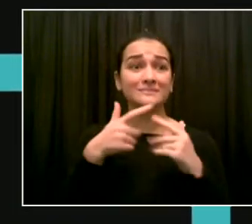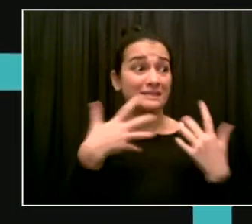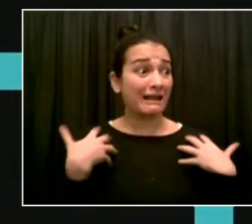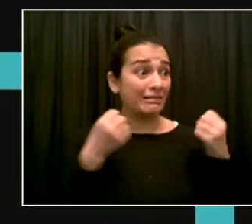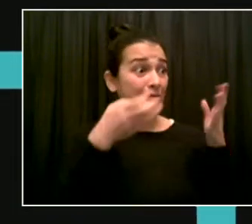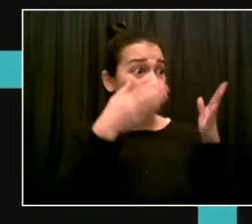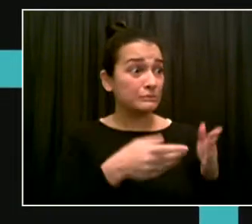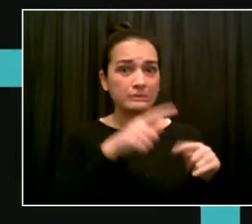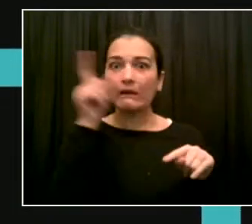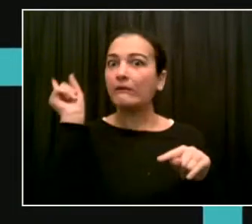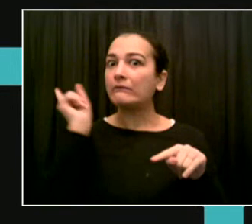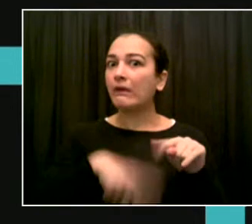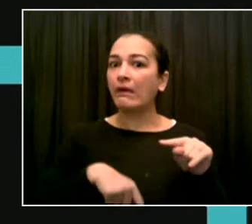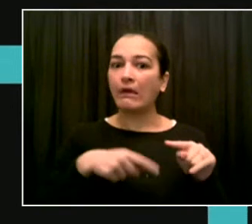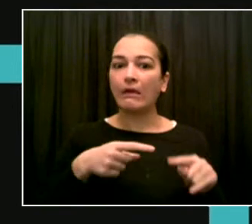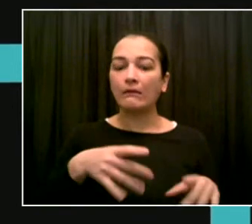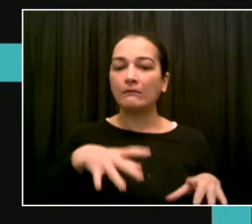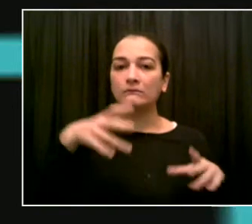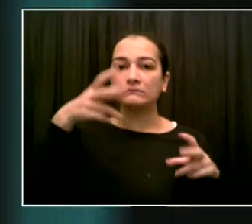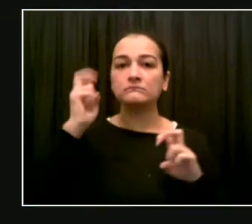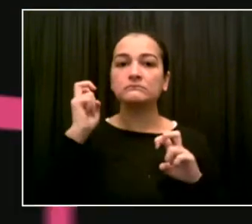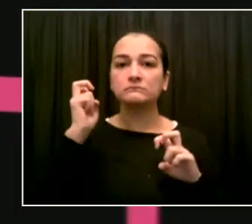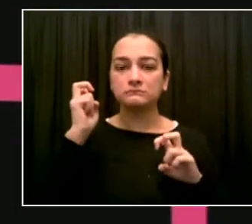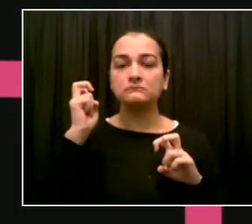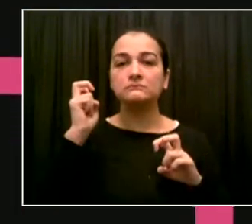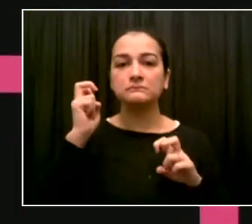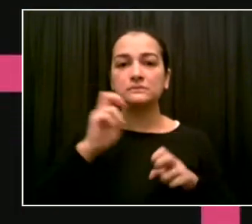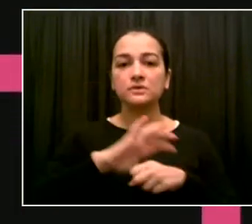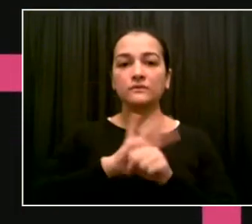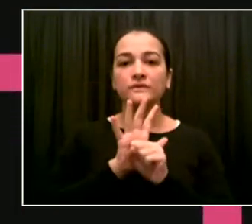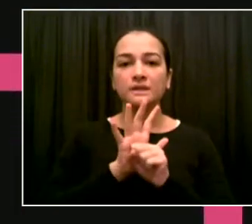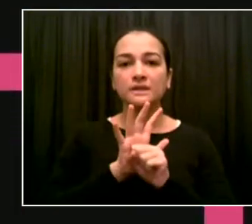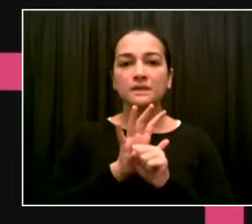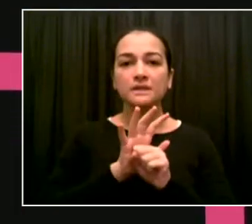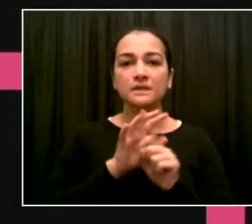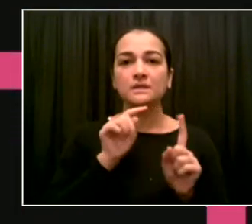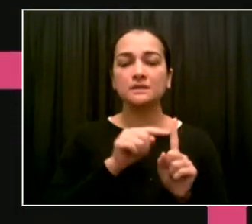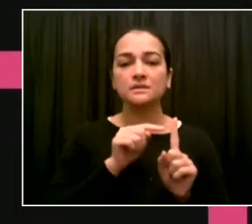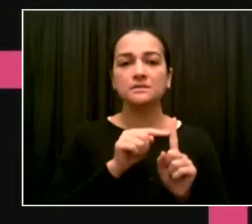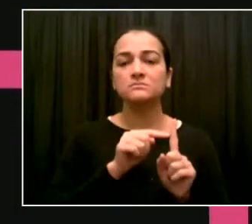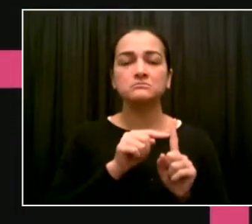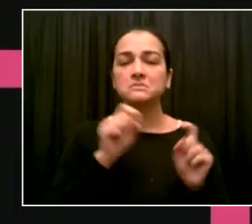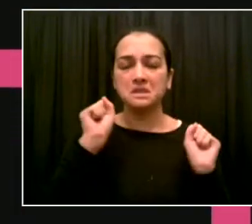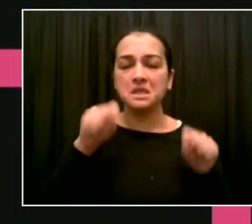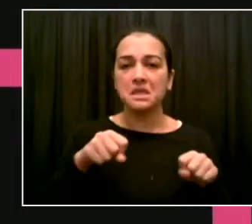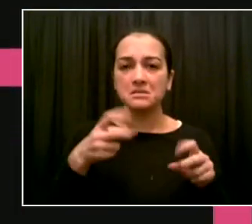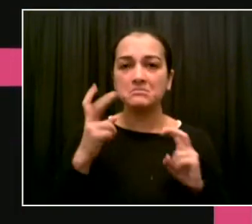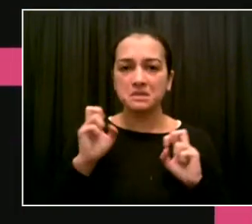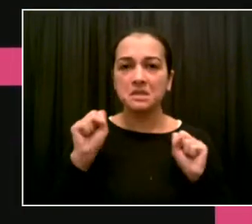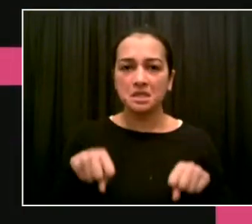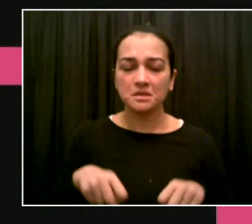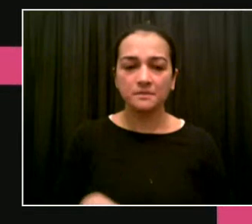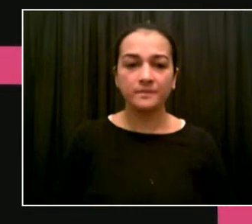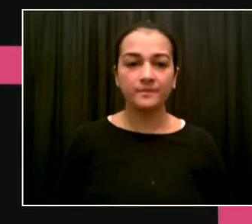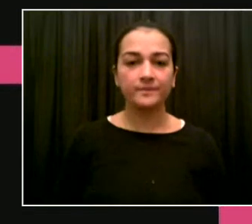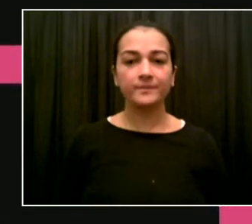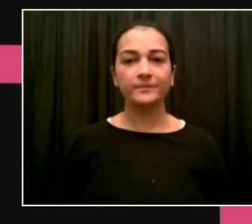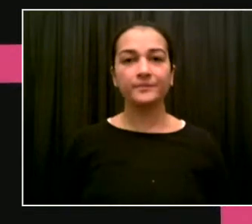INFERTILITY. BUT THAT IS FALSE. EVEN HEALTHY INDIVIDUALS ARE